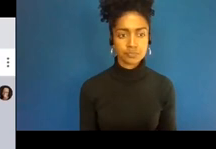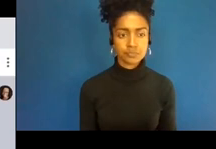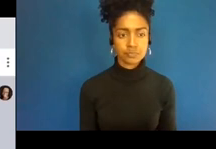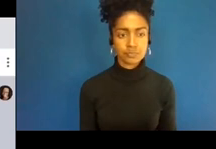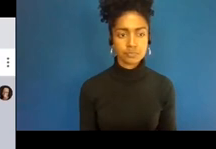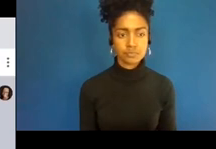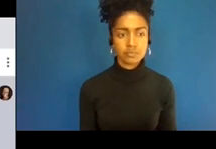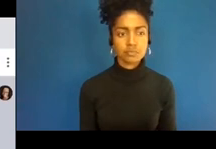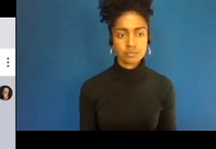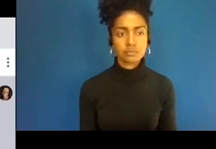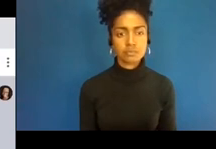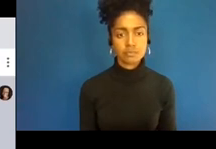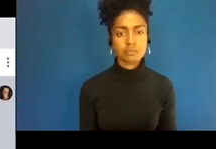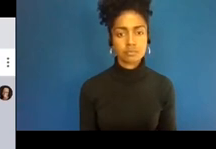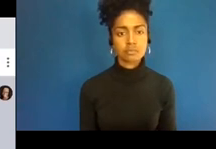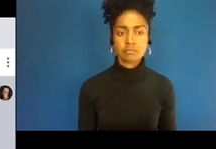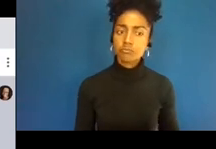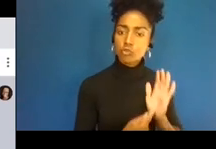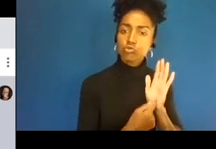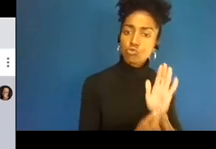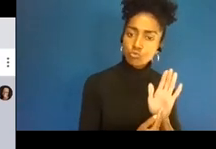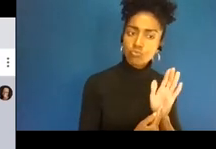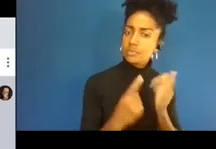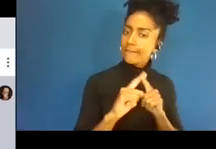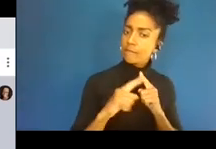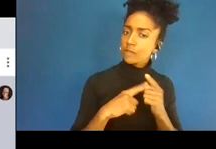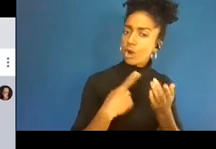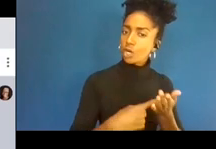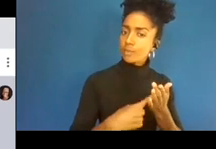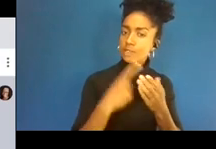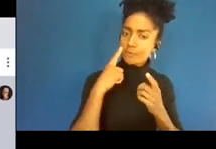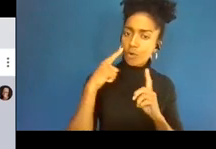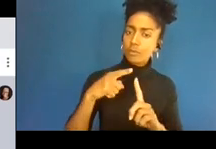"Presenting arguments for code switching"